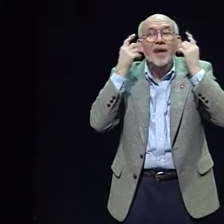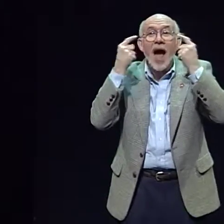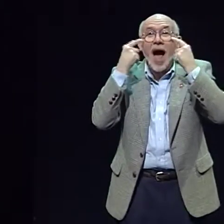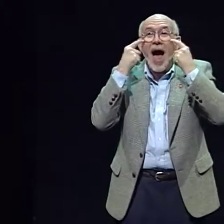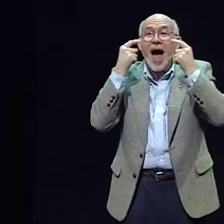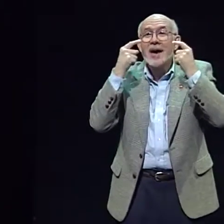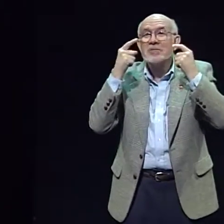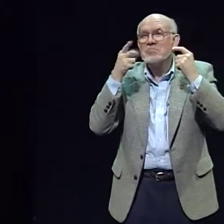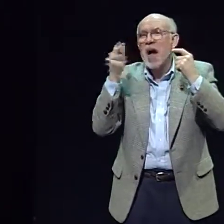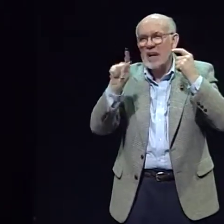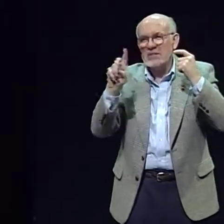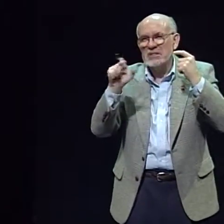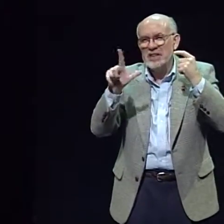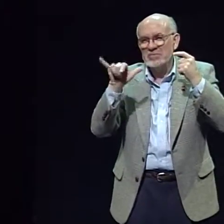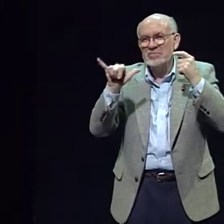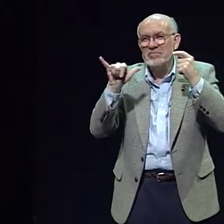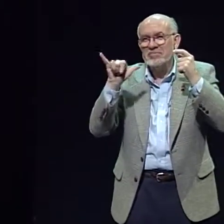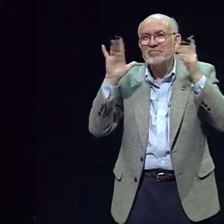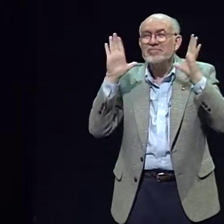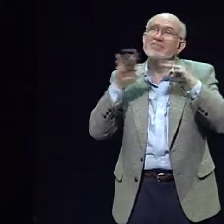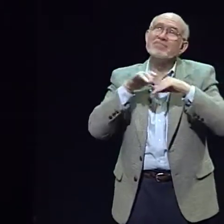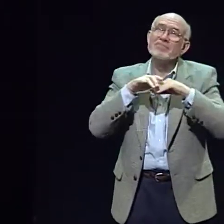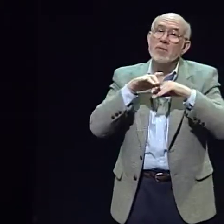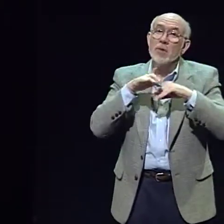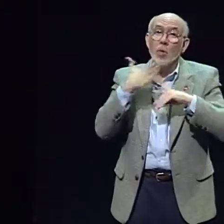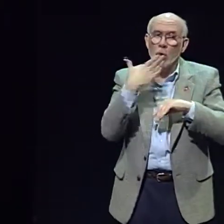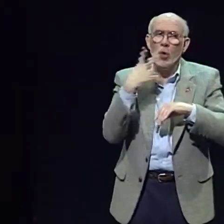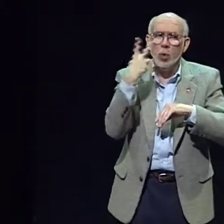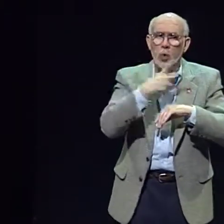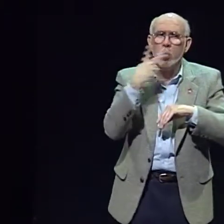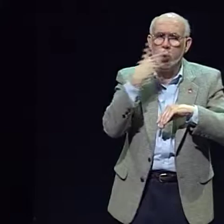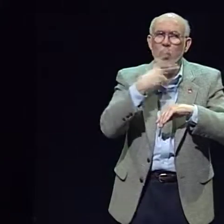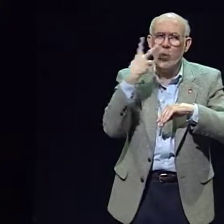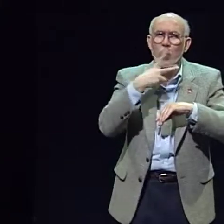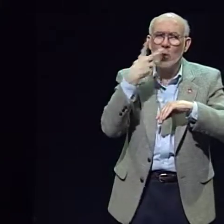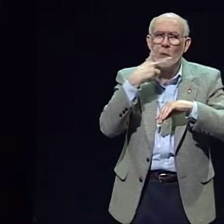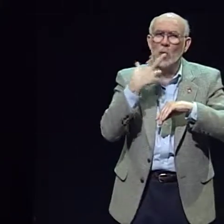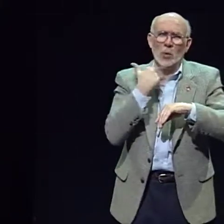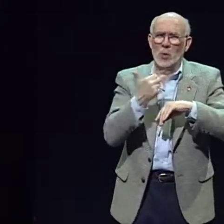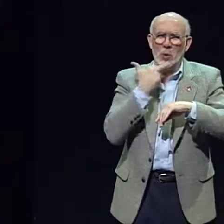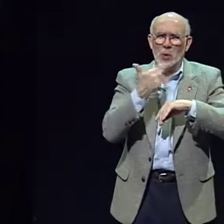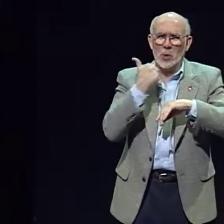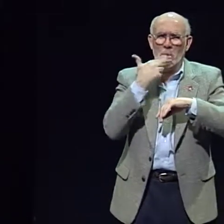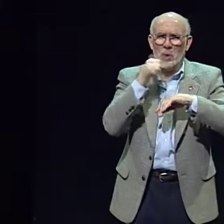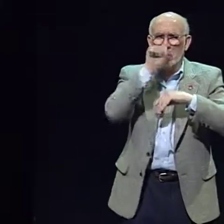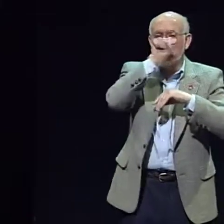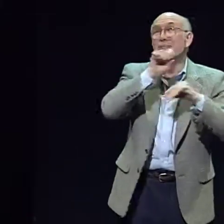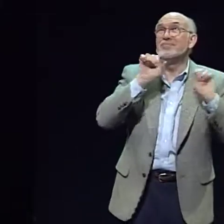AND THE FRECKLED-FACE KID I WAS, THE HAZEL EYES THAT I HAD, LOOKING UP AT MYSELF.